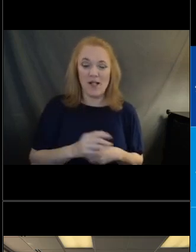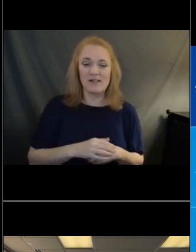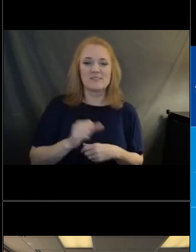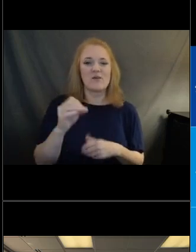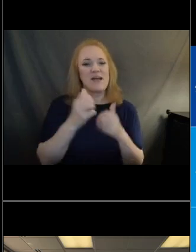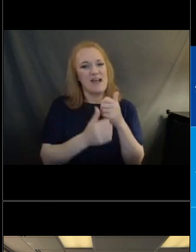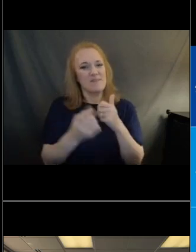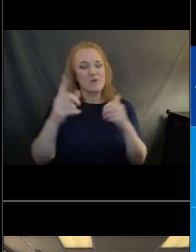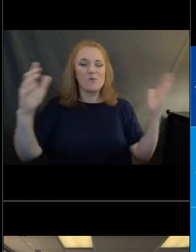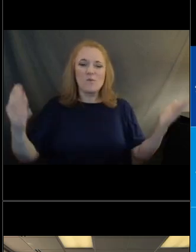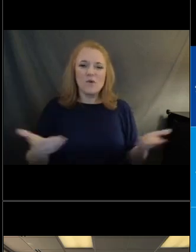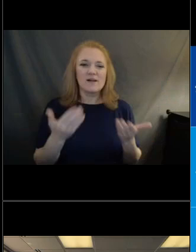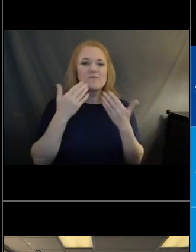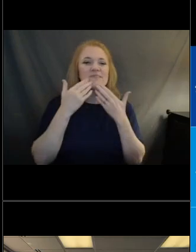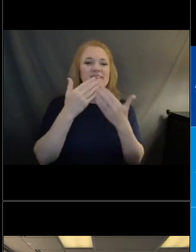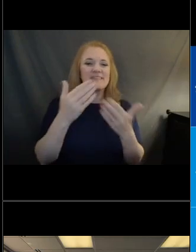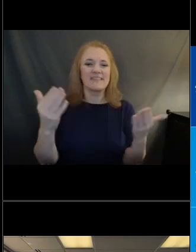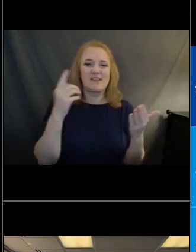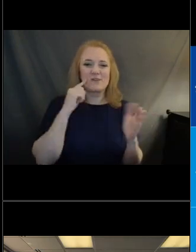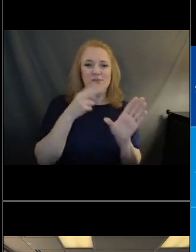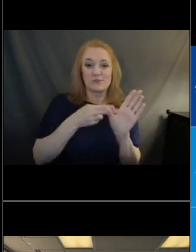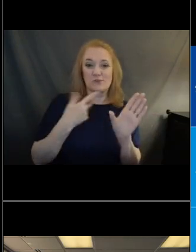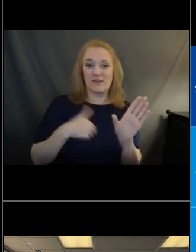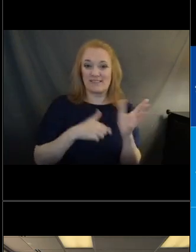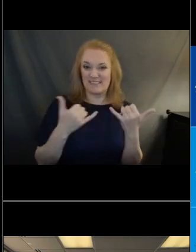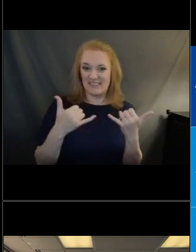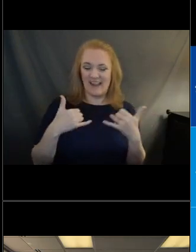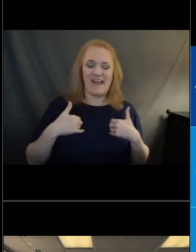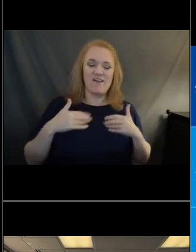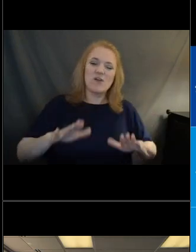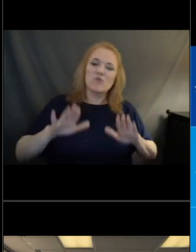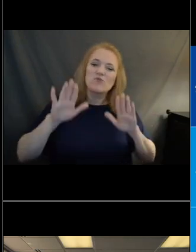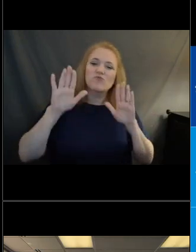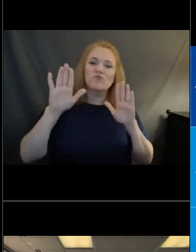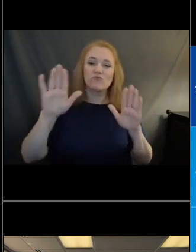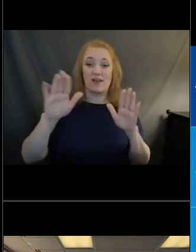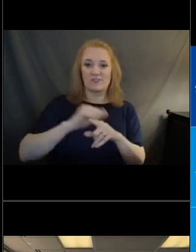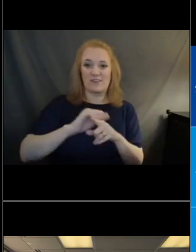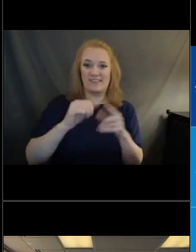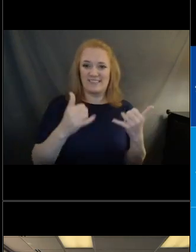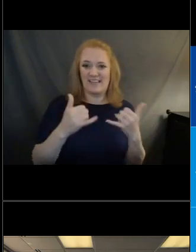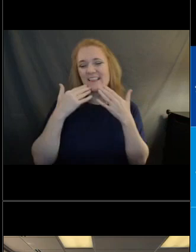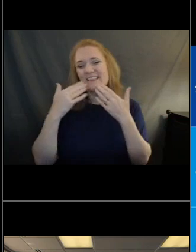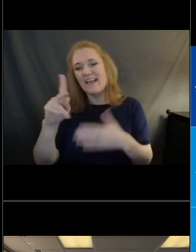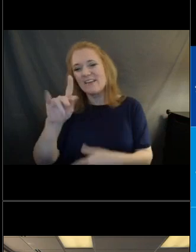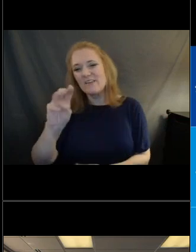welcome thank you for being here and have a great training today. Thank you Kim, back to you.